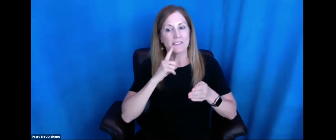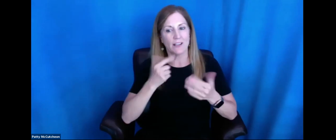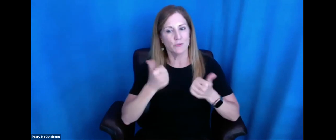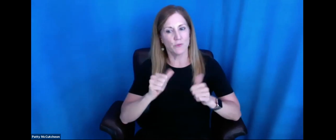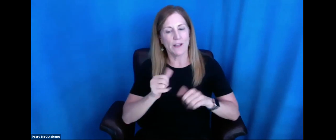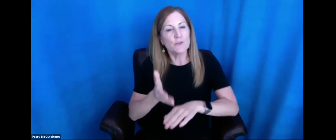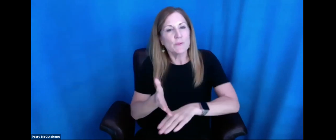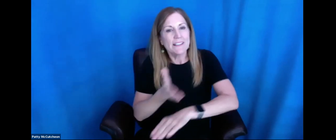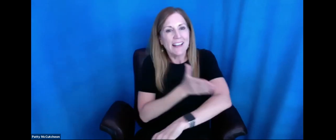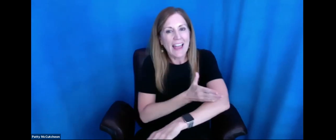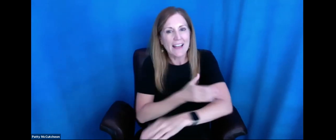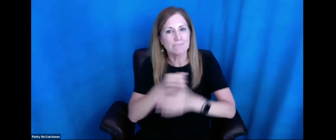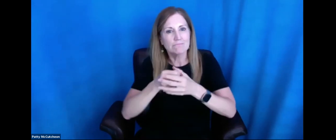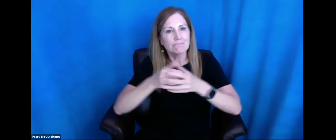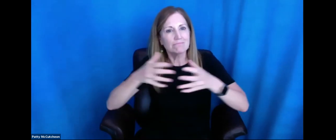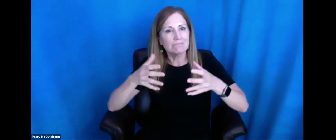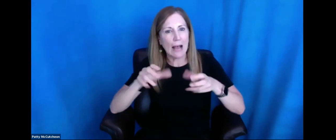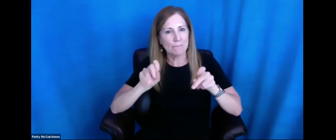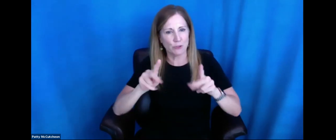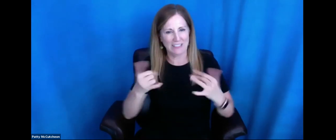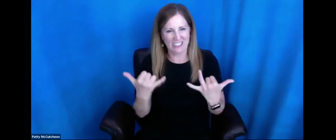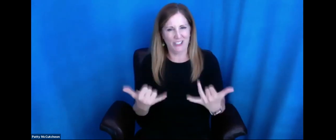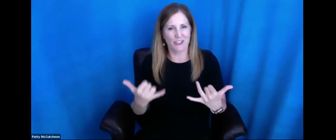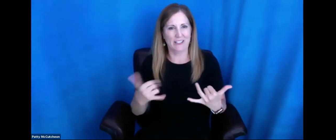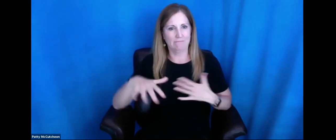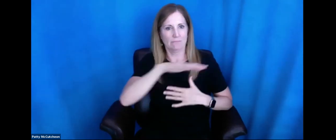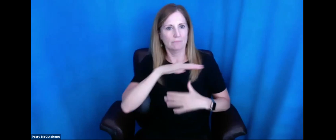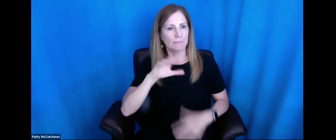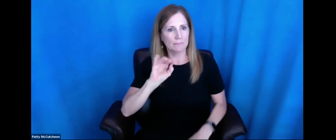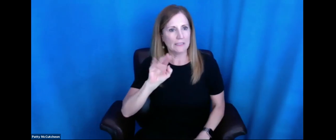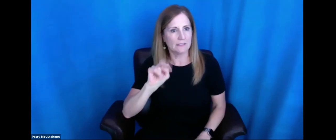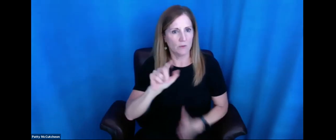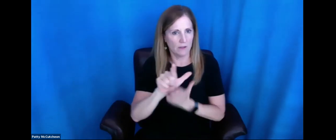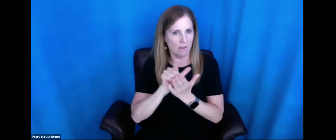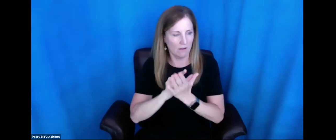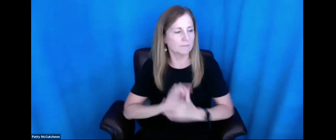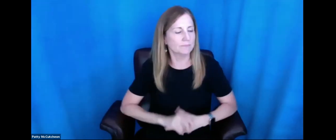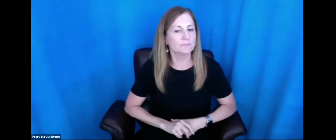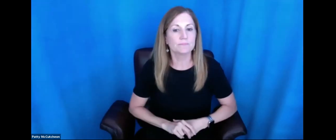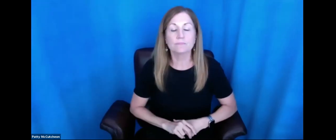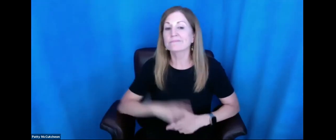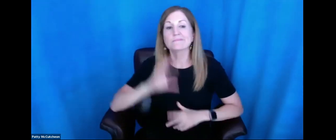growing opportunities under current Minnesota law. The bottom line is, Minnesota voters have the